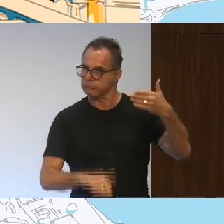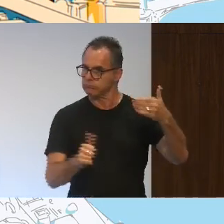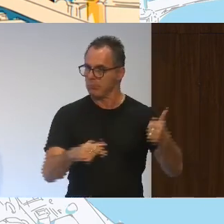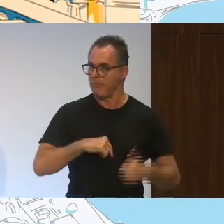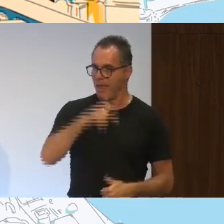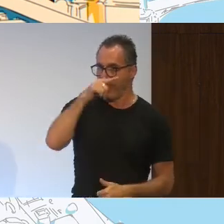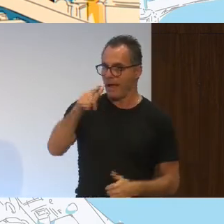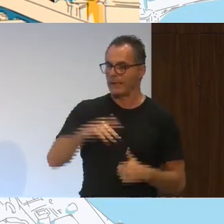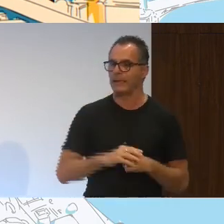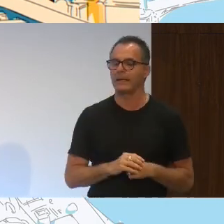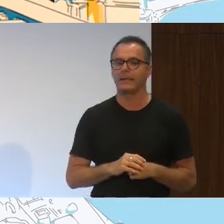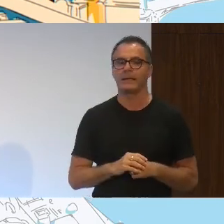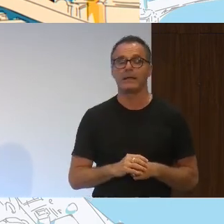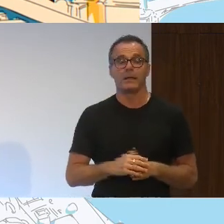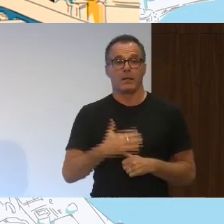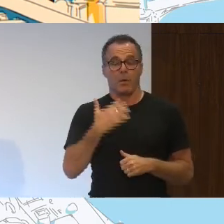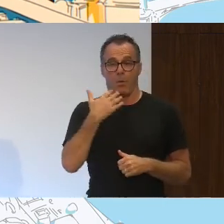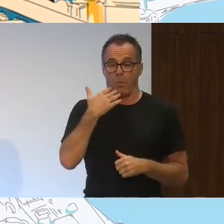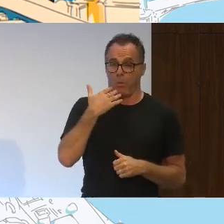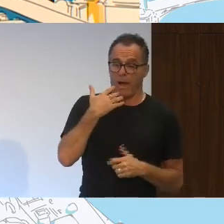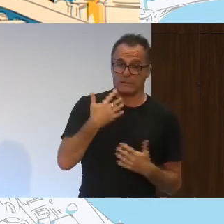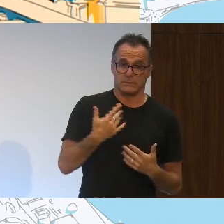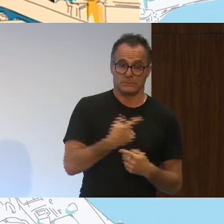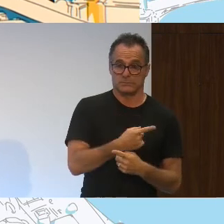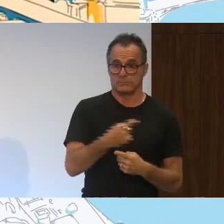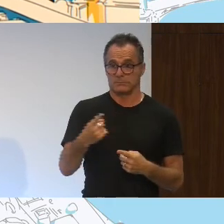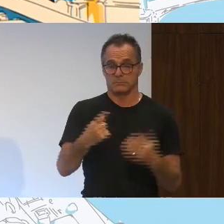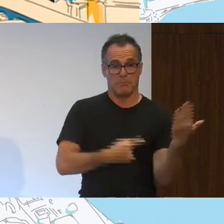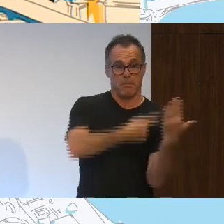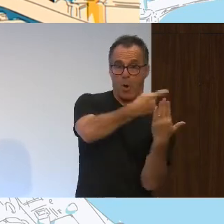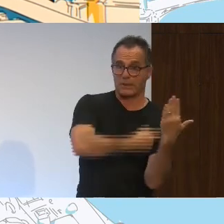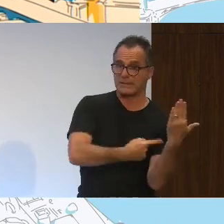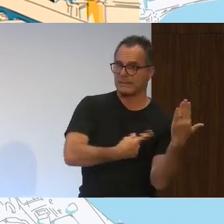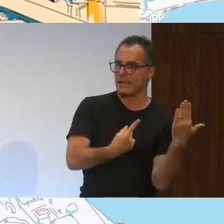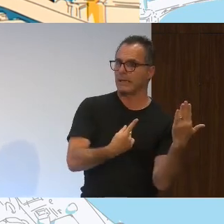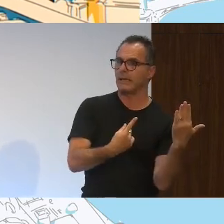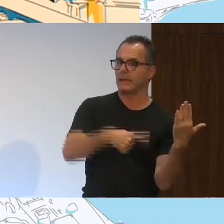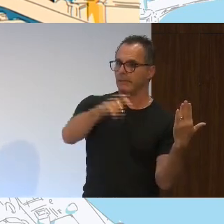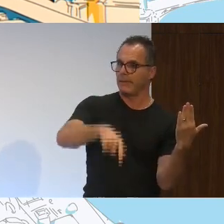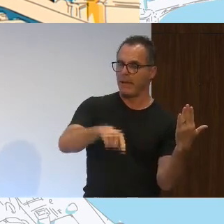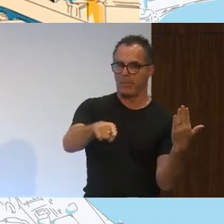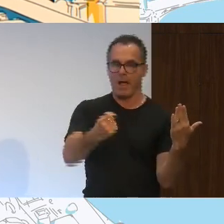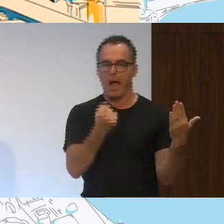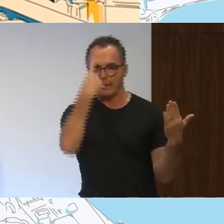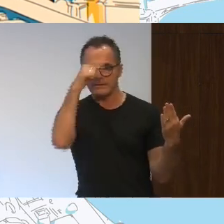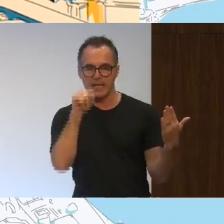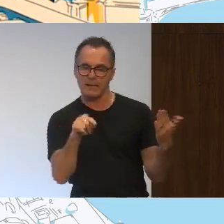And and once that starts, once, once these policy type of people get it, that this is something they have to be involved in